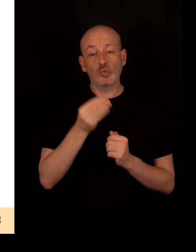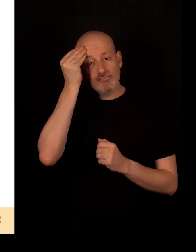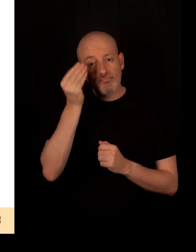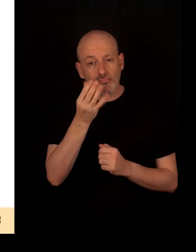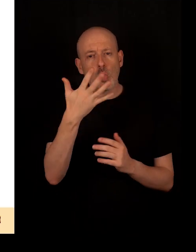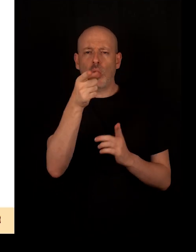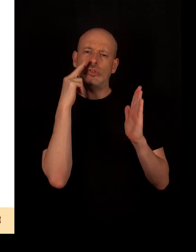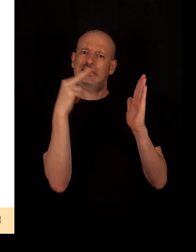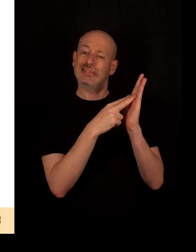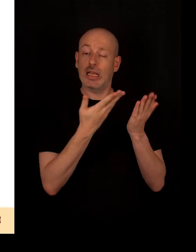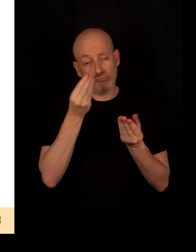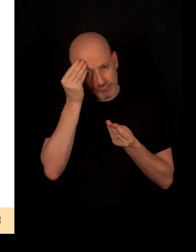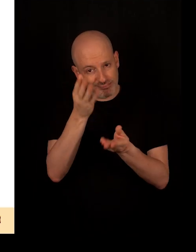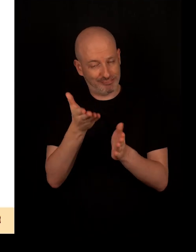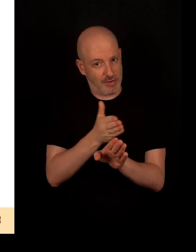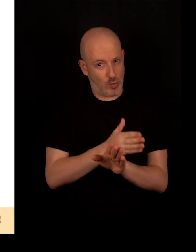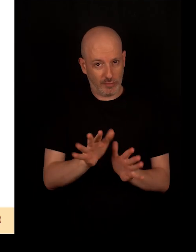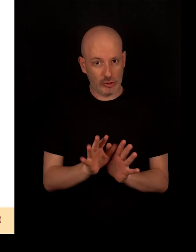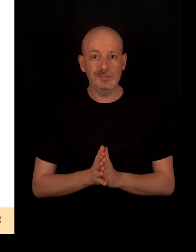So just a heads up what you might see there.